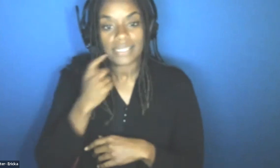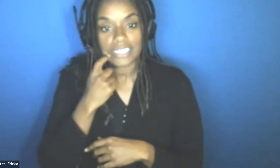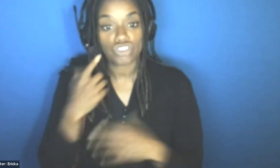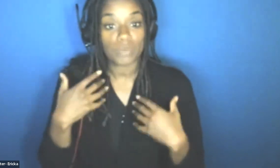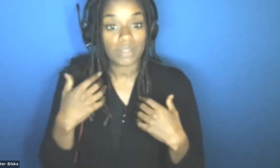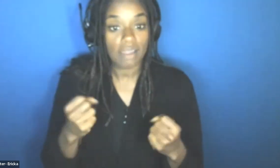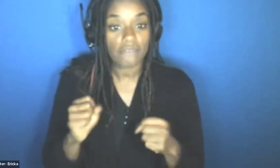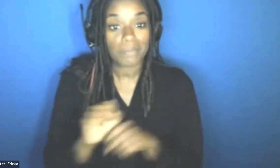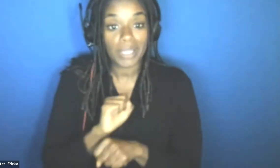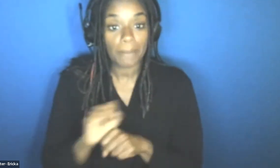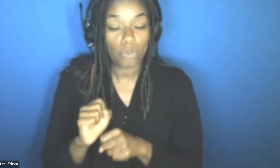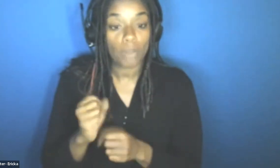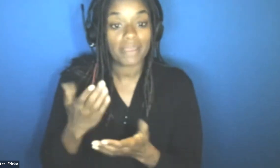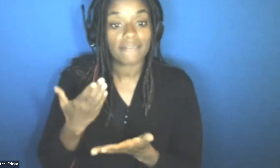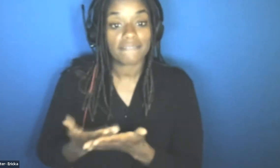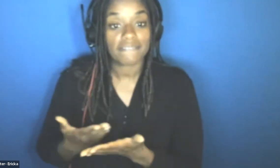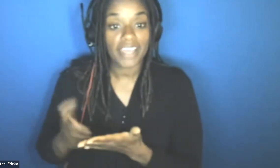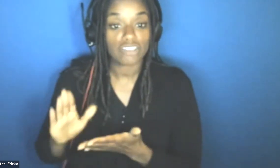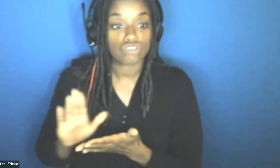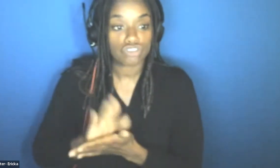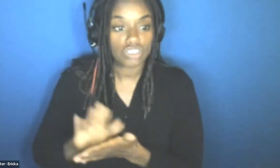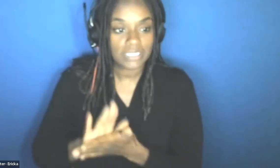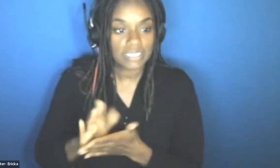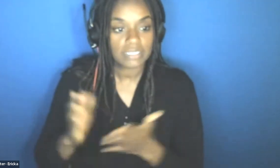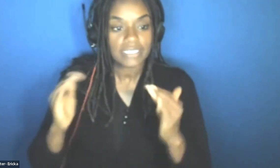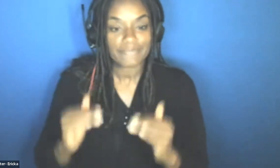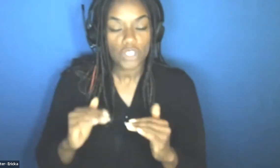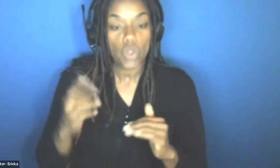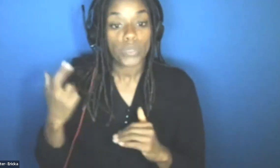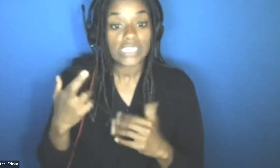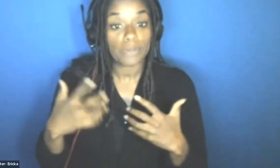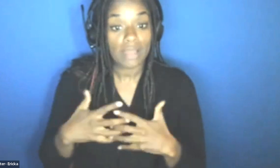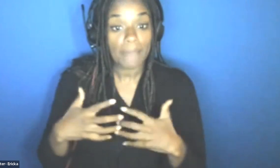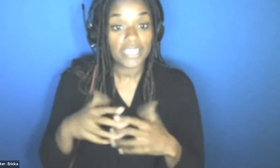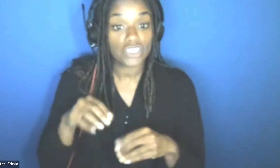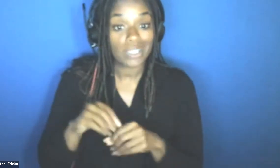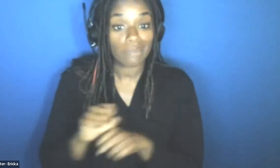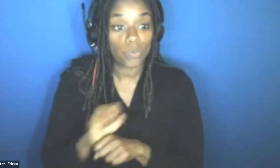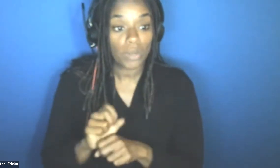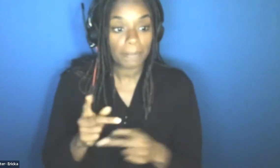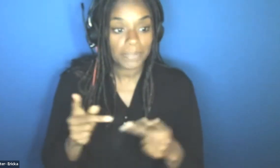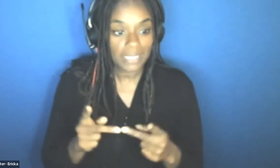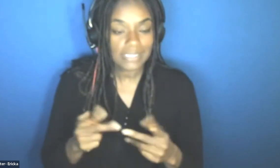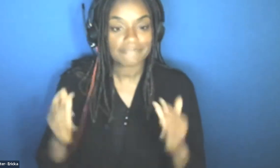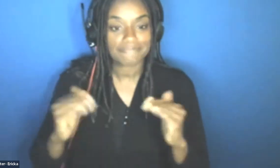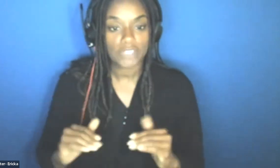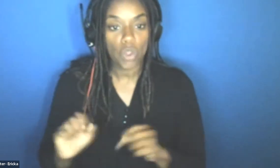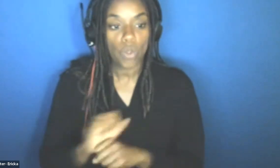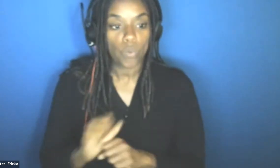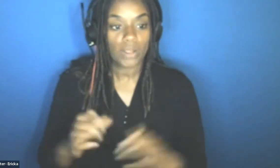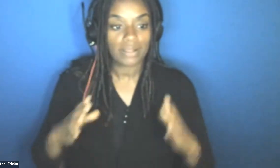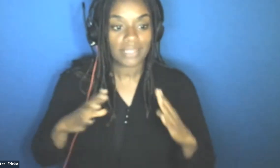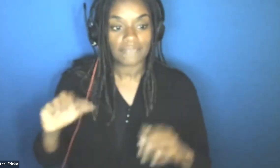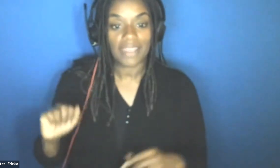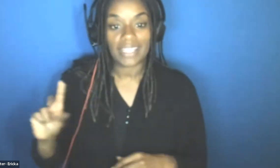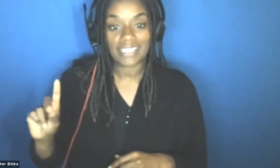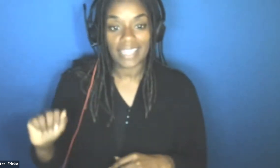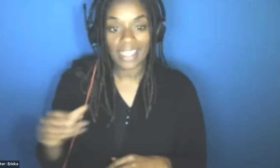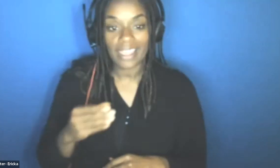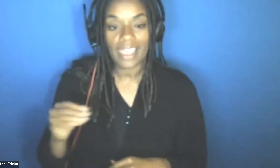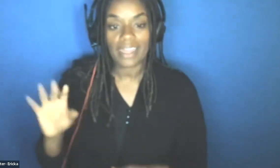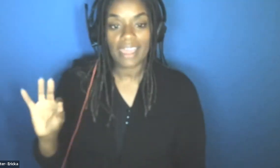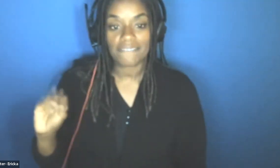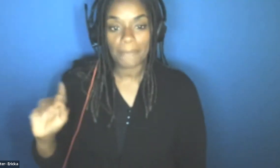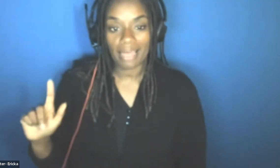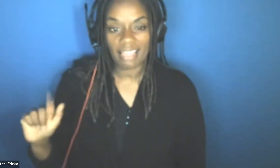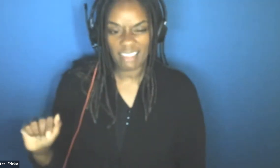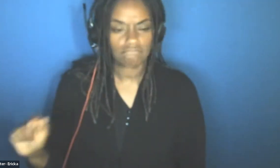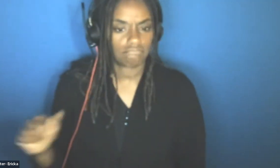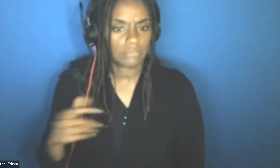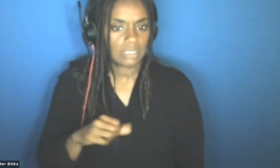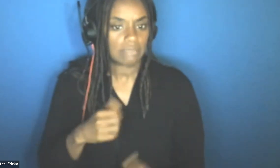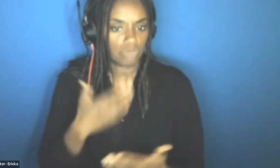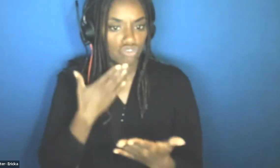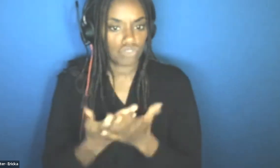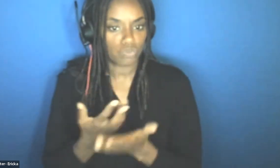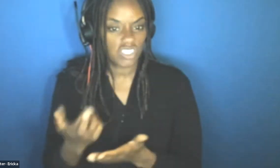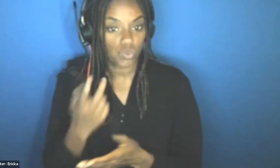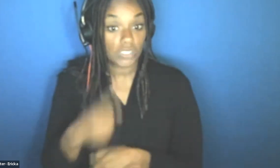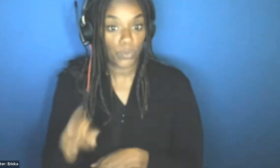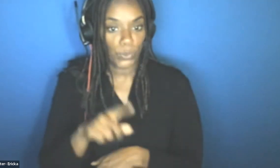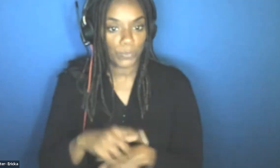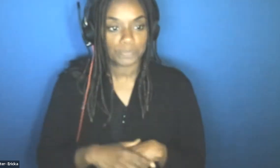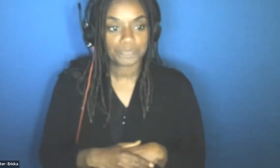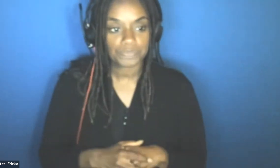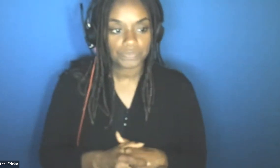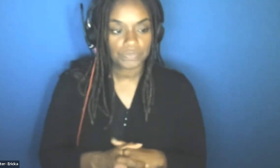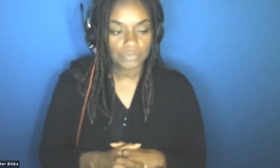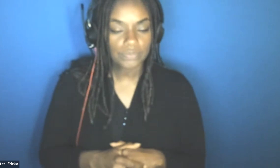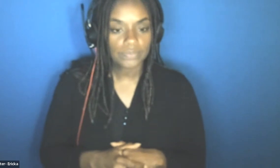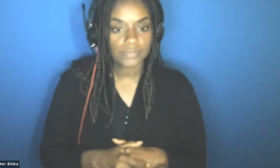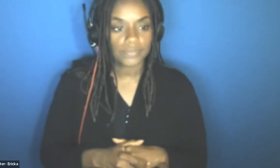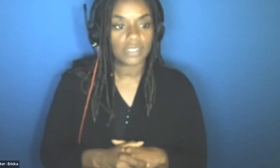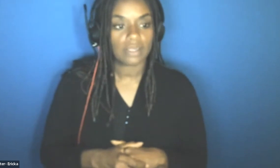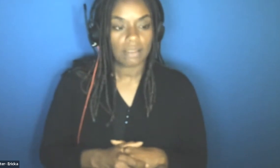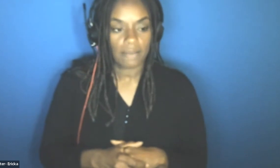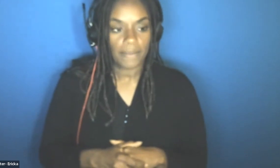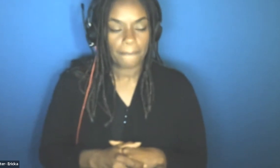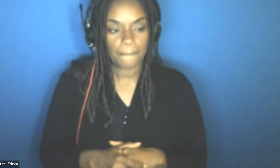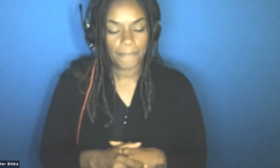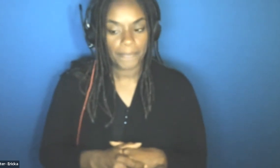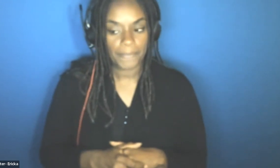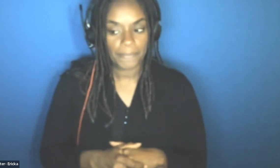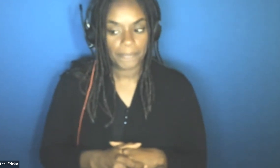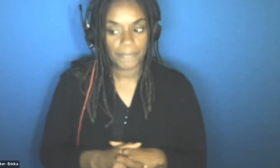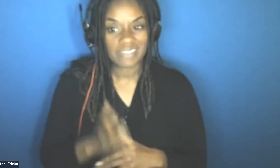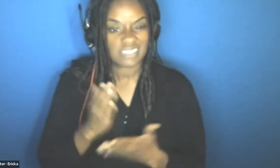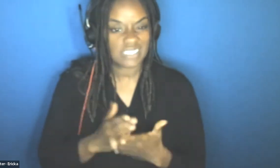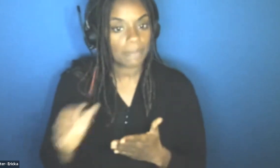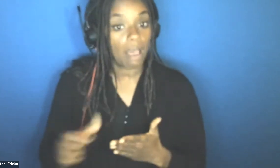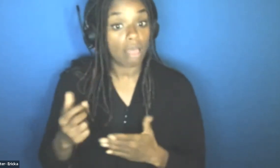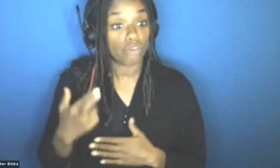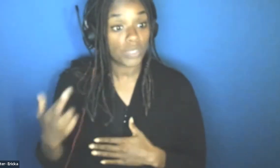Again, a publication of the ADA national network.